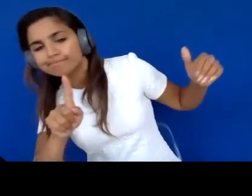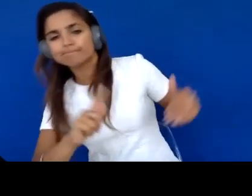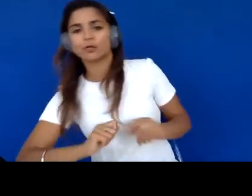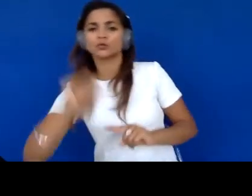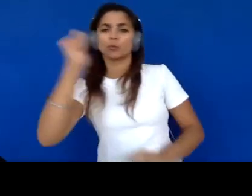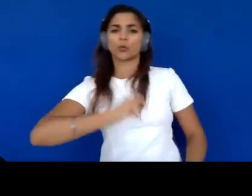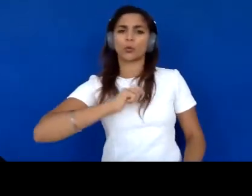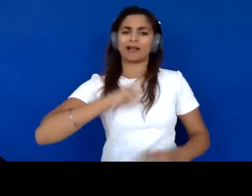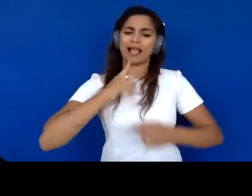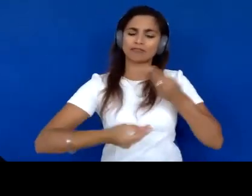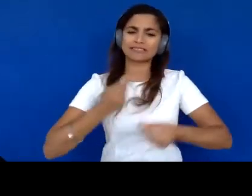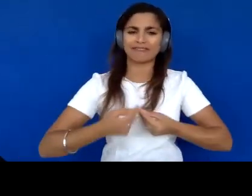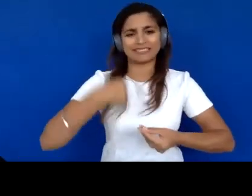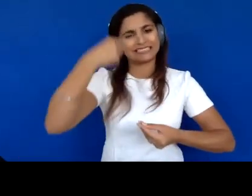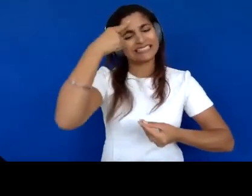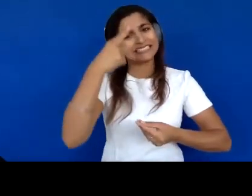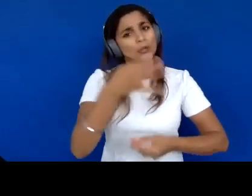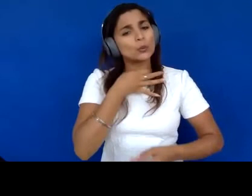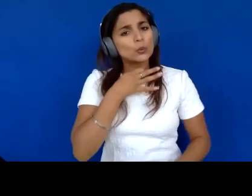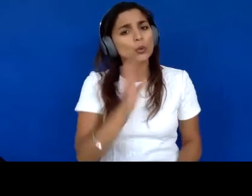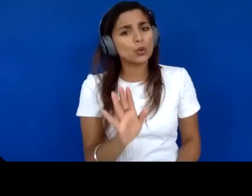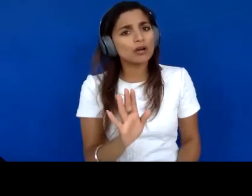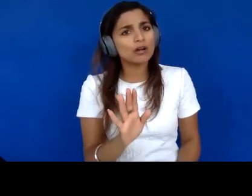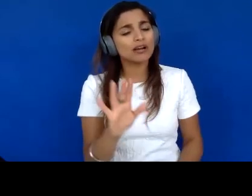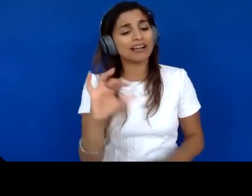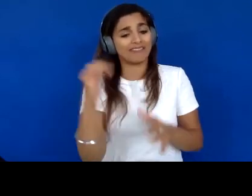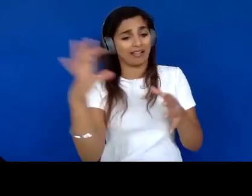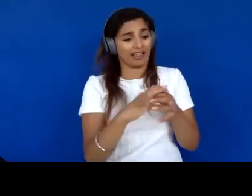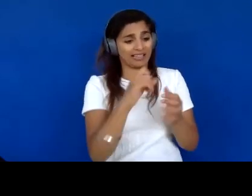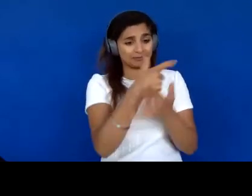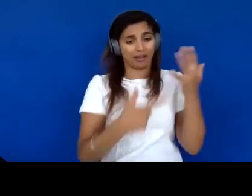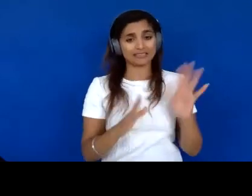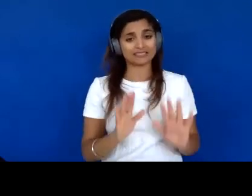repercussions when applied to the world of disability this is to do with the